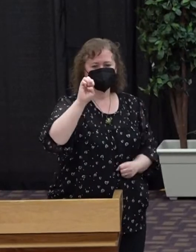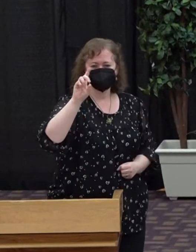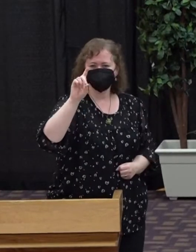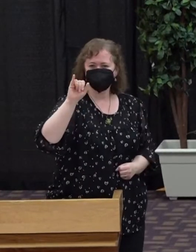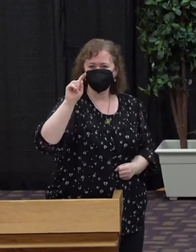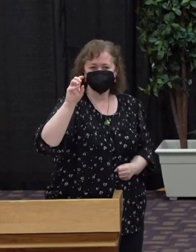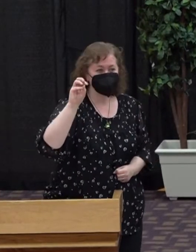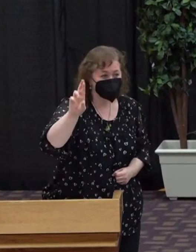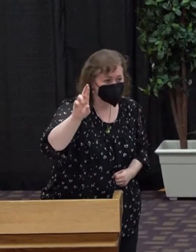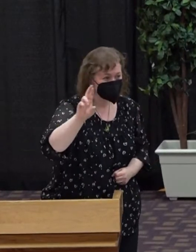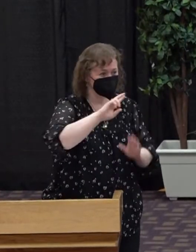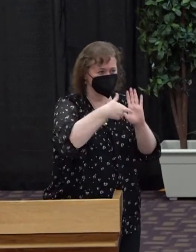I really look up to her.